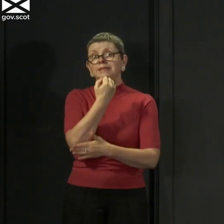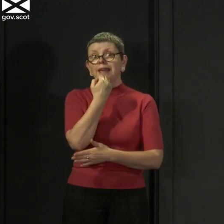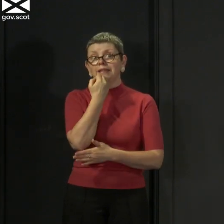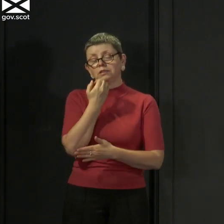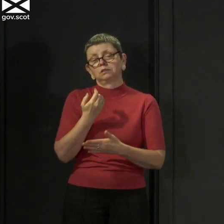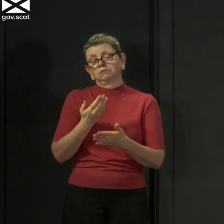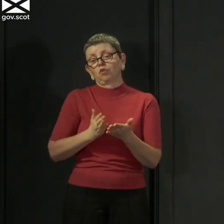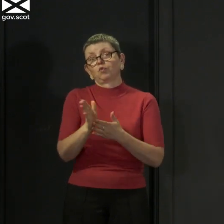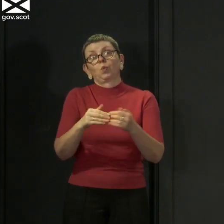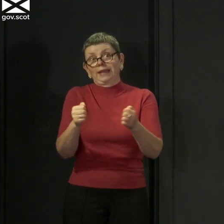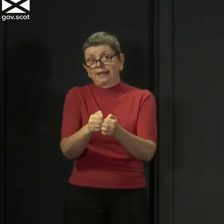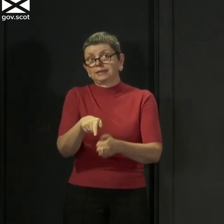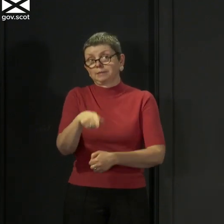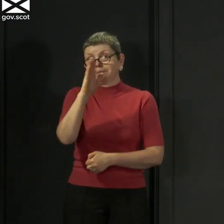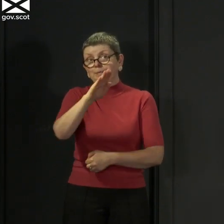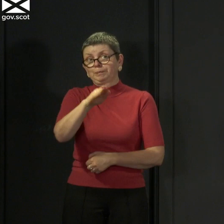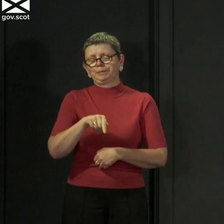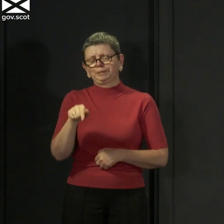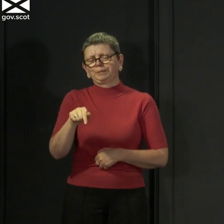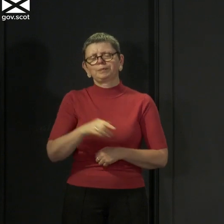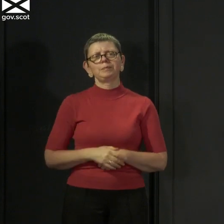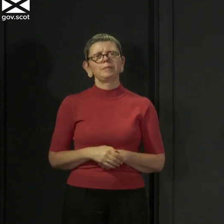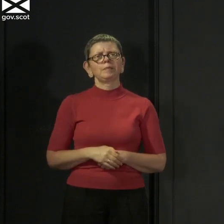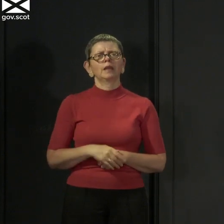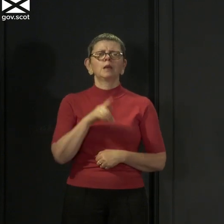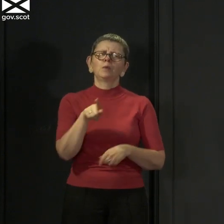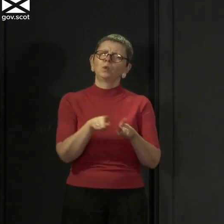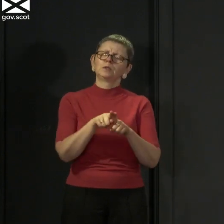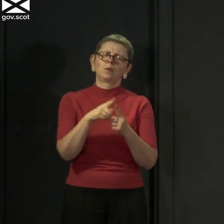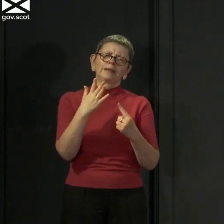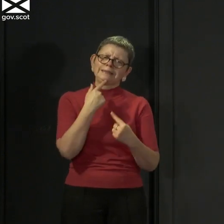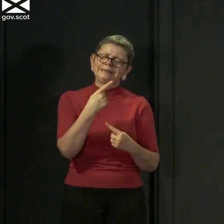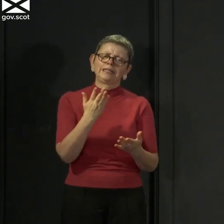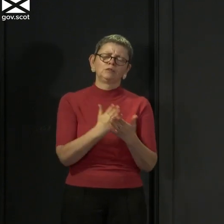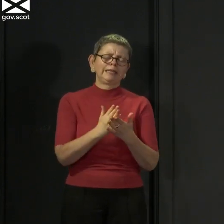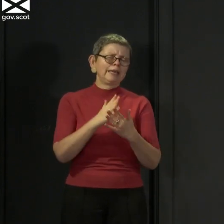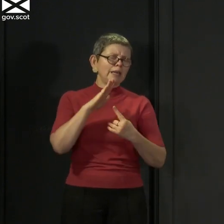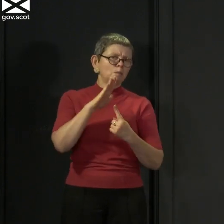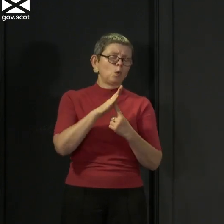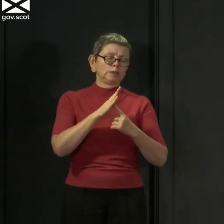I also emphasised the importance - in my view - of maintaining a clear 'Stay at Home' message